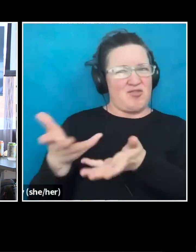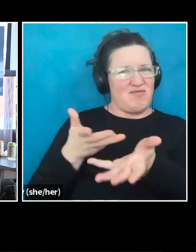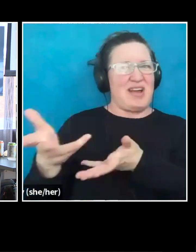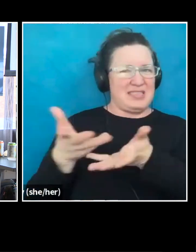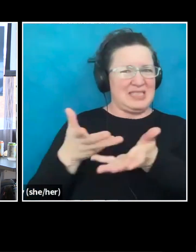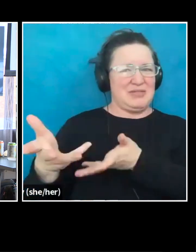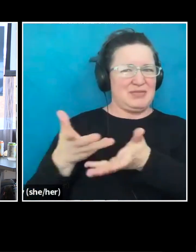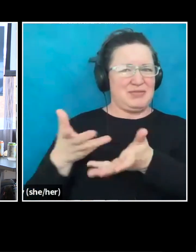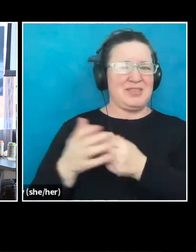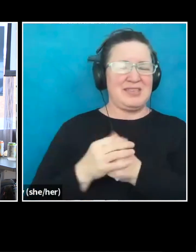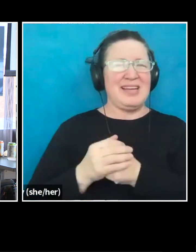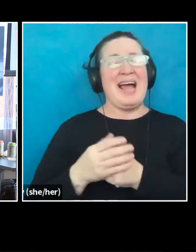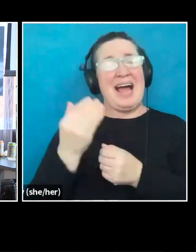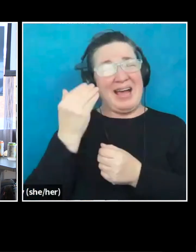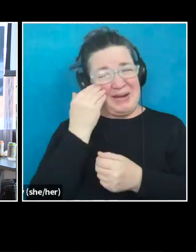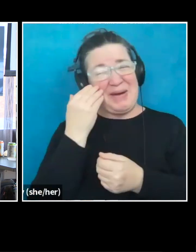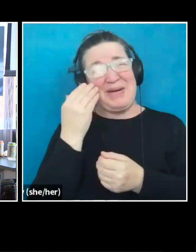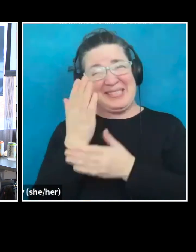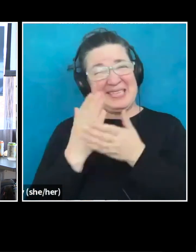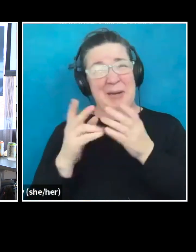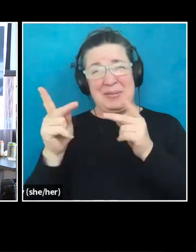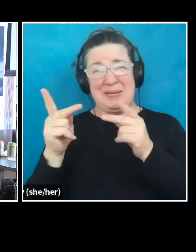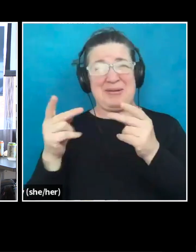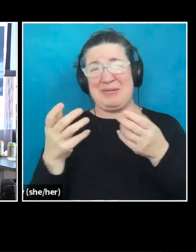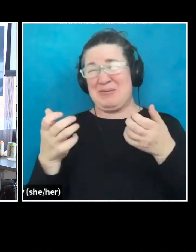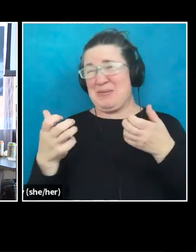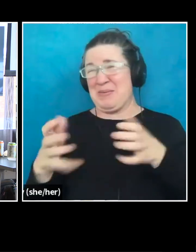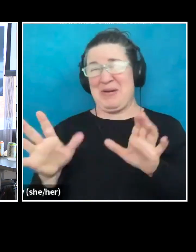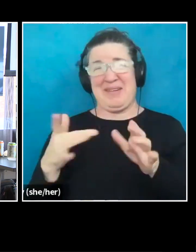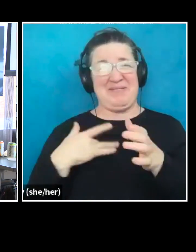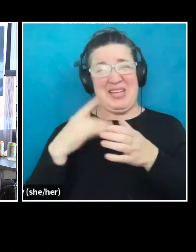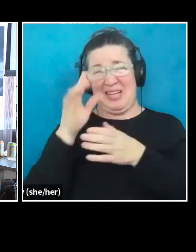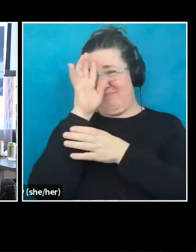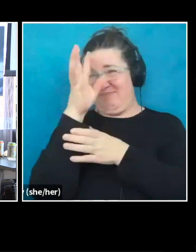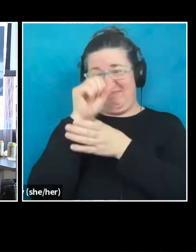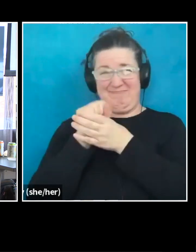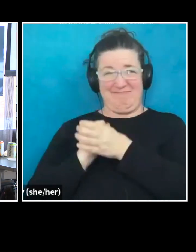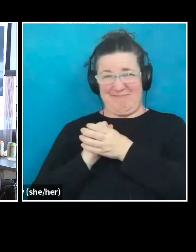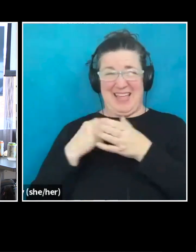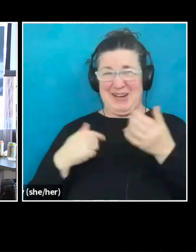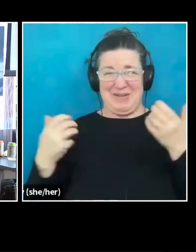you're like, "Oh, no. I just want to crawl back into my little um bubble and zone out." Um so,